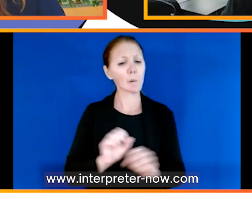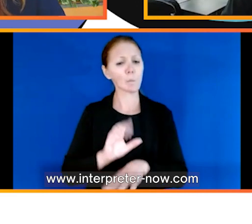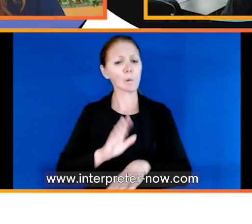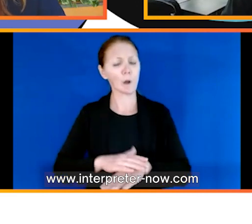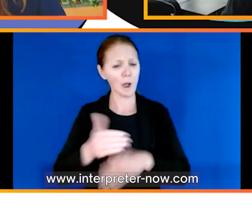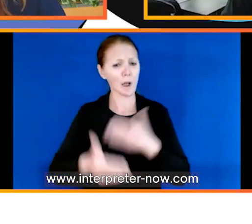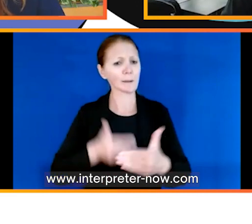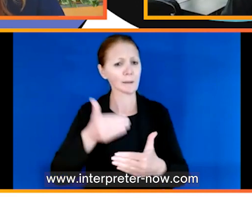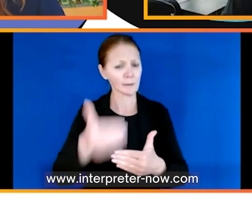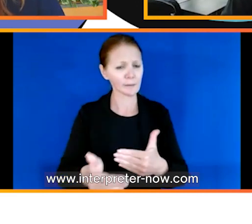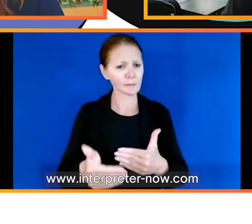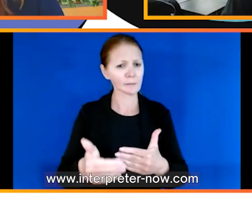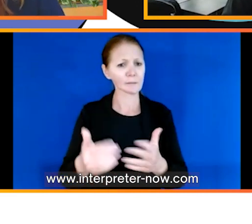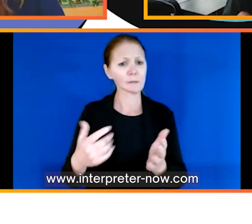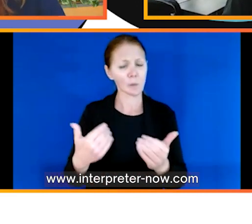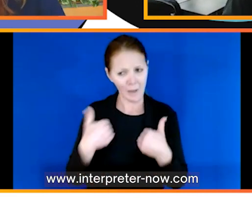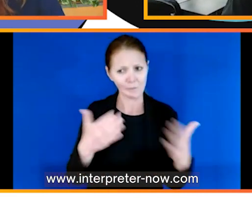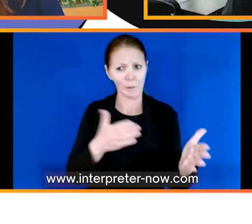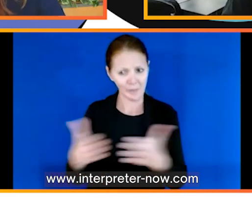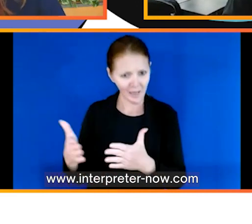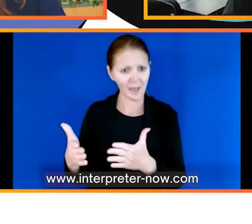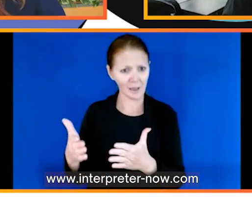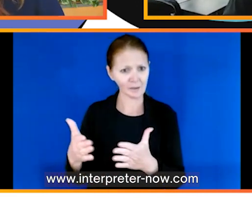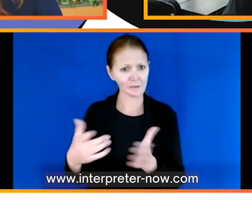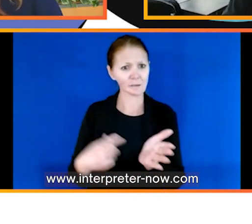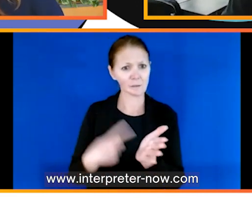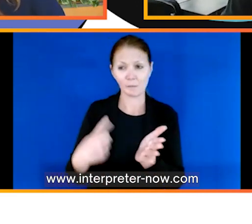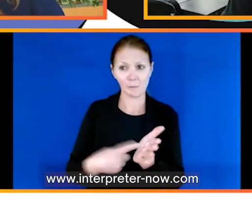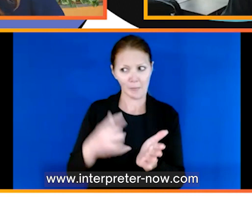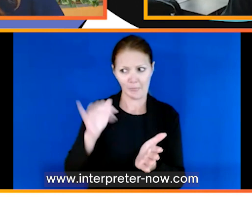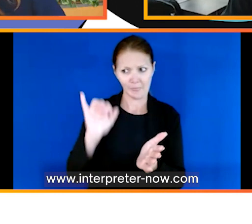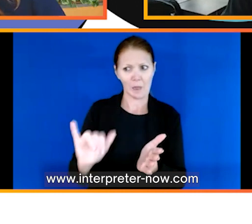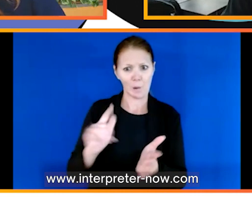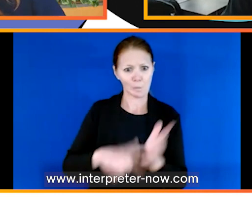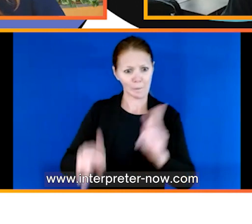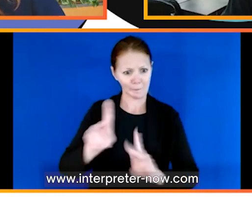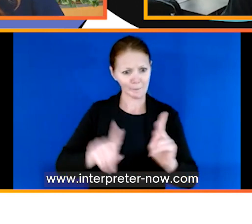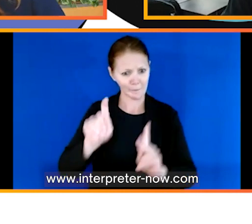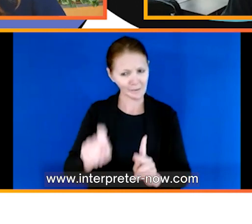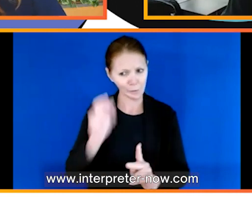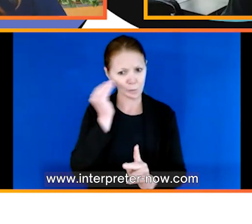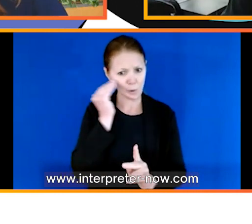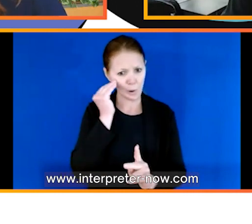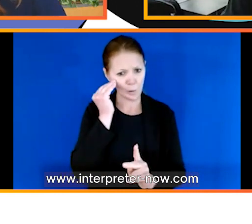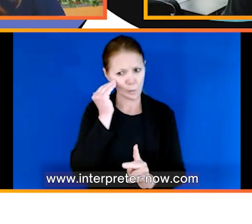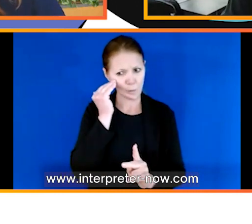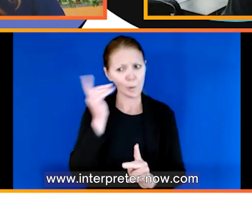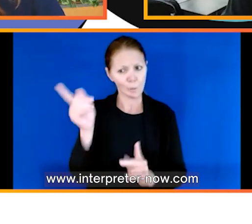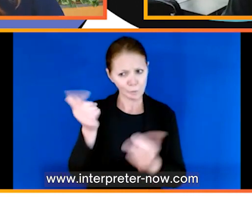It gives them hope, that the culture could improve, and how it is today may not be how it's always going to be.